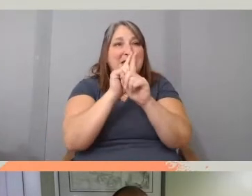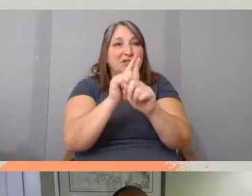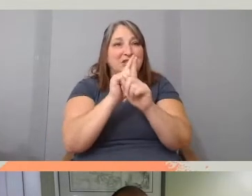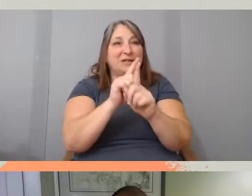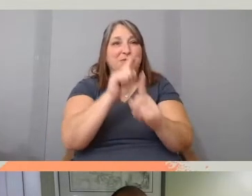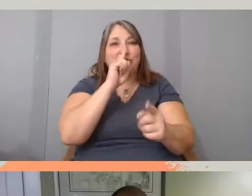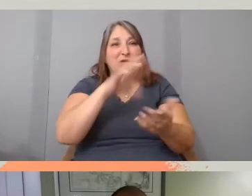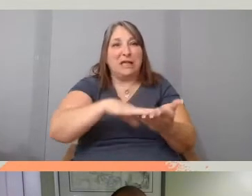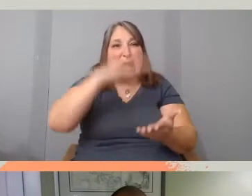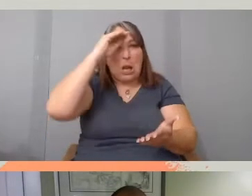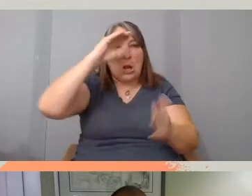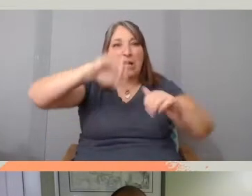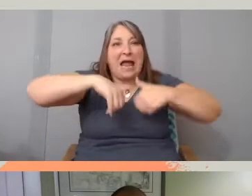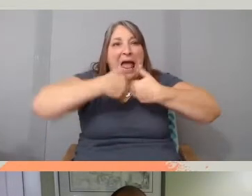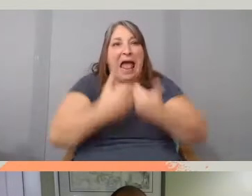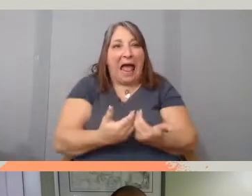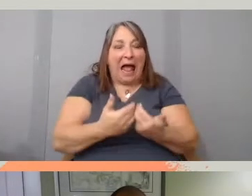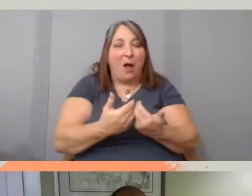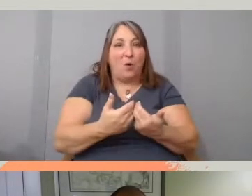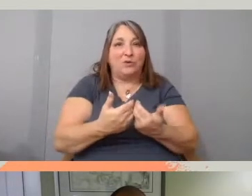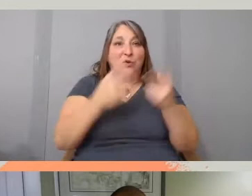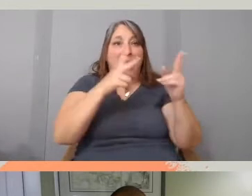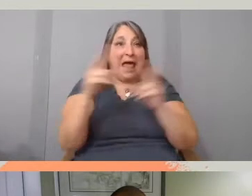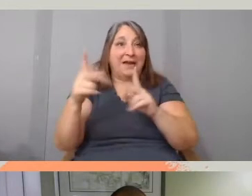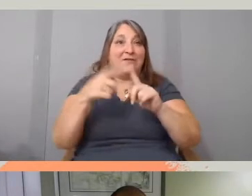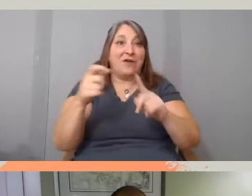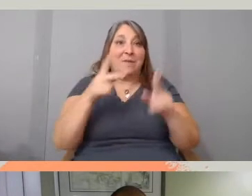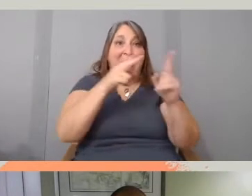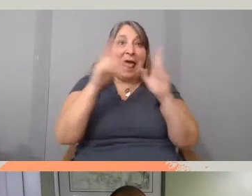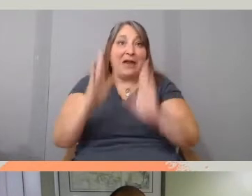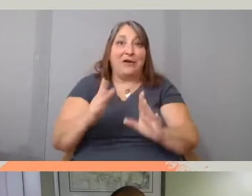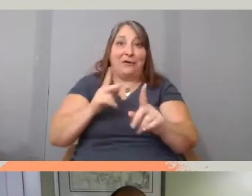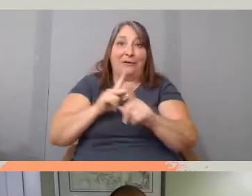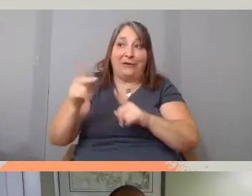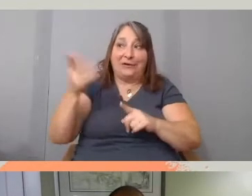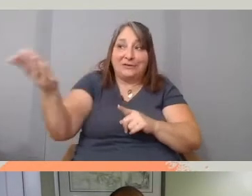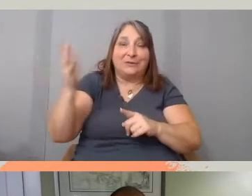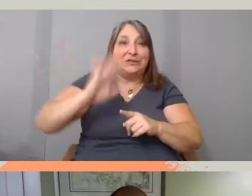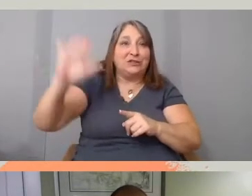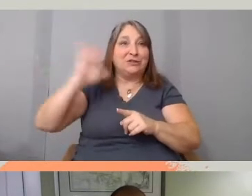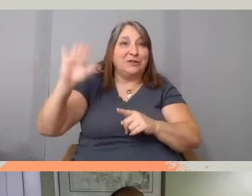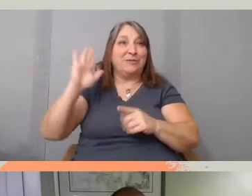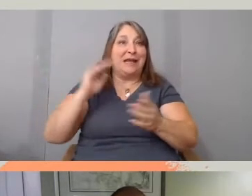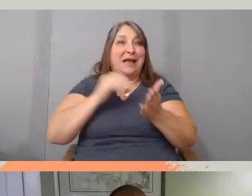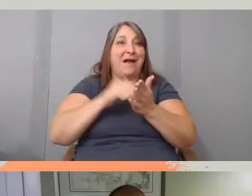how to edit from editors, which used to be really common in the older days, especially in the studio system.